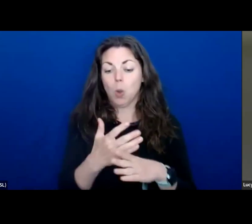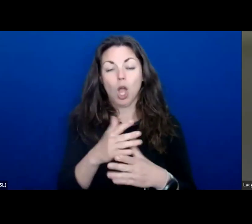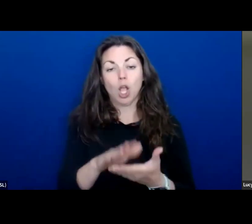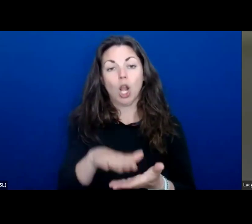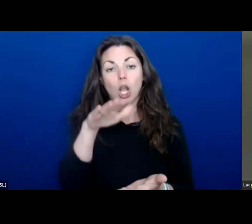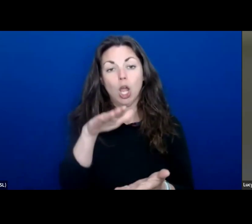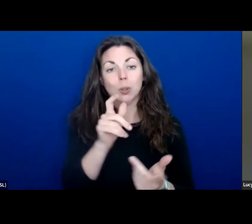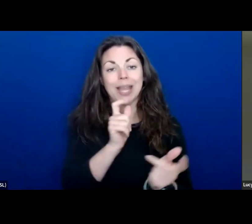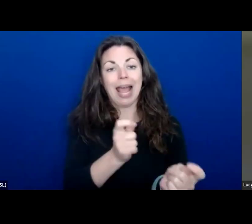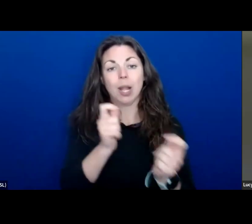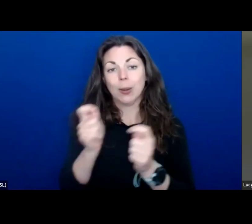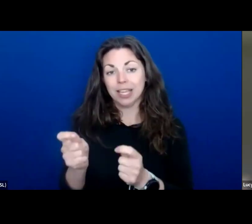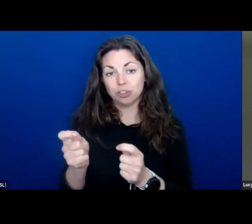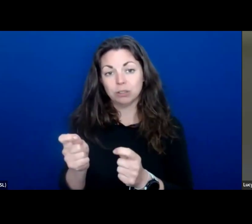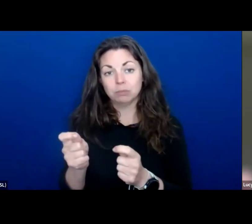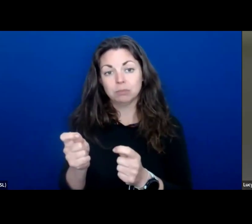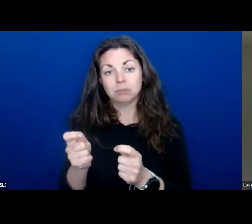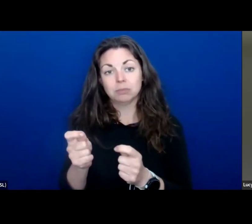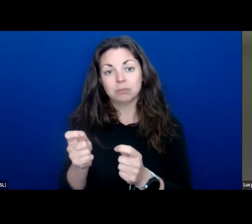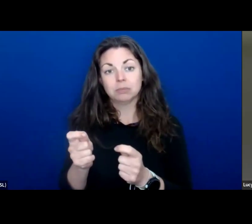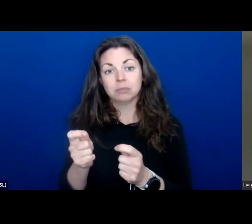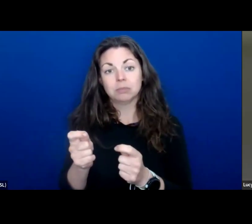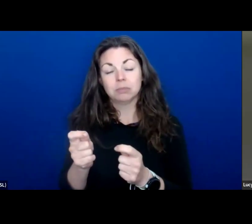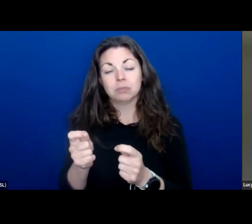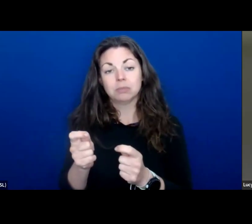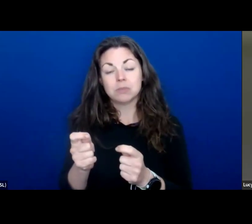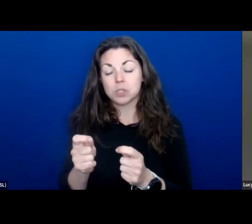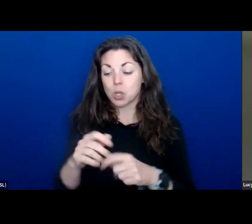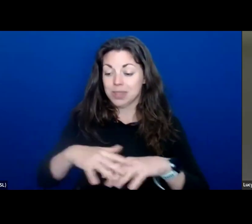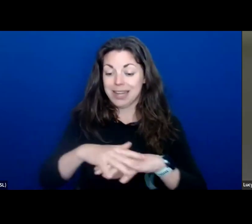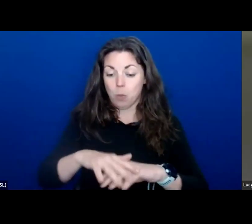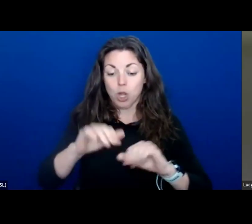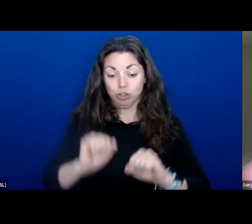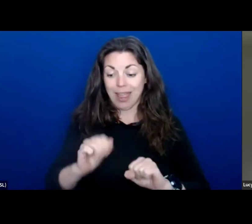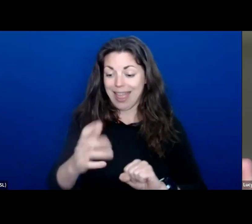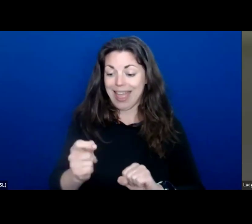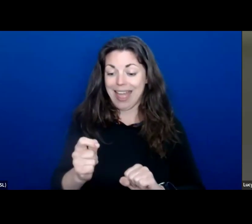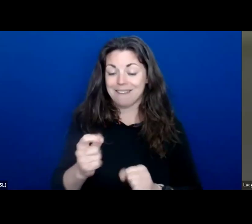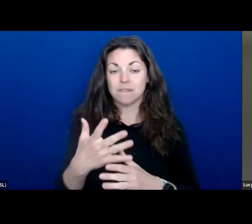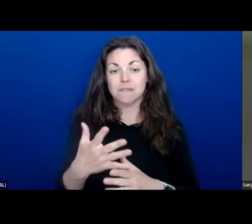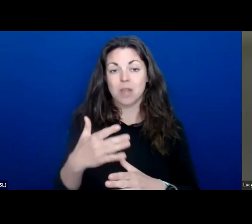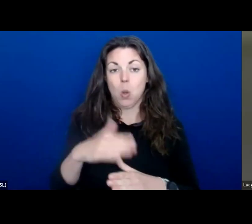given over to that network chair. So you know, an expected number of hours